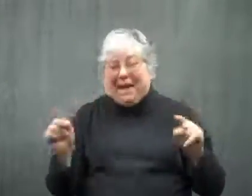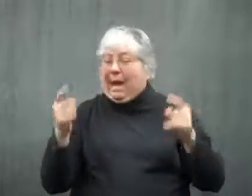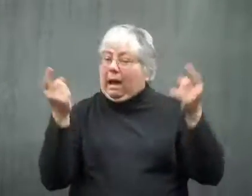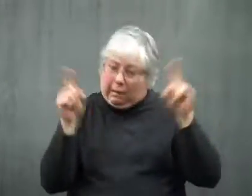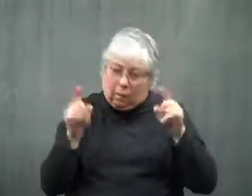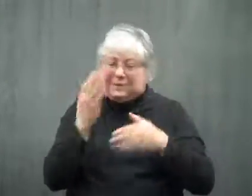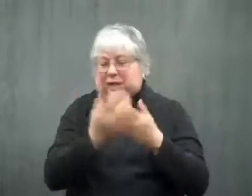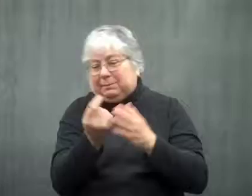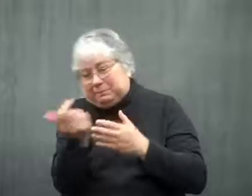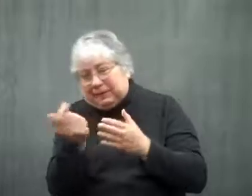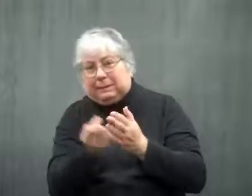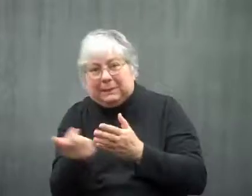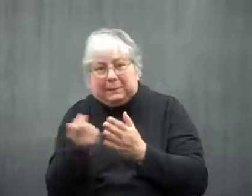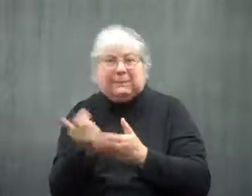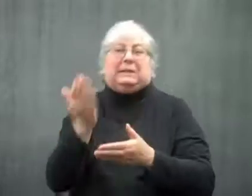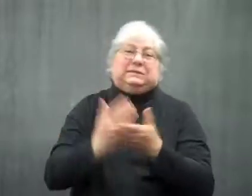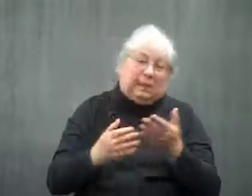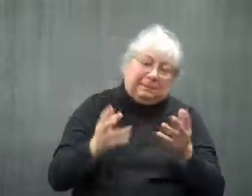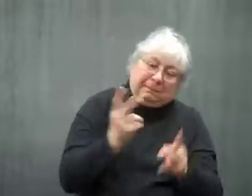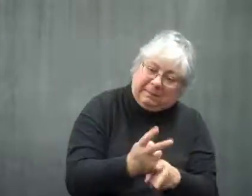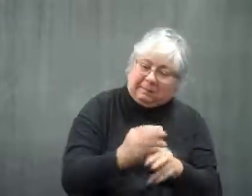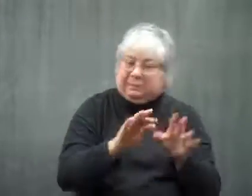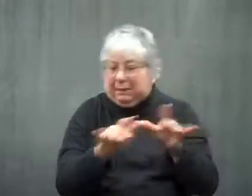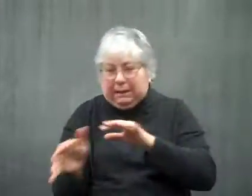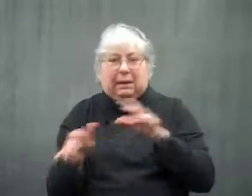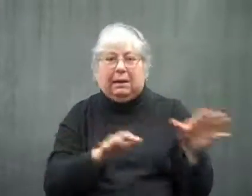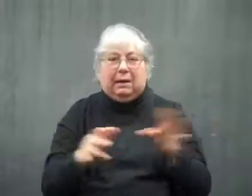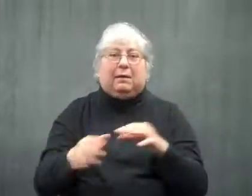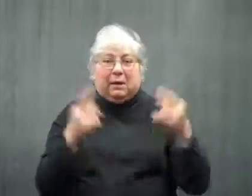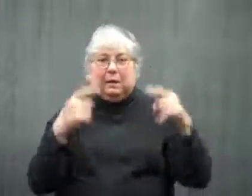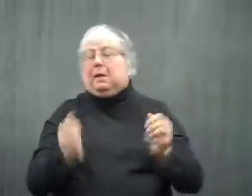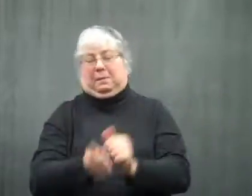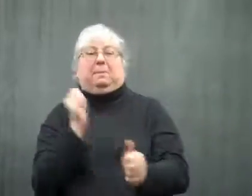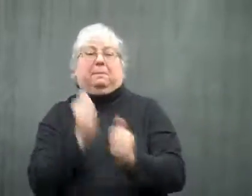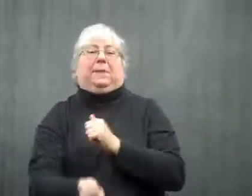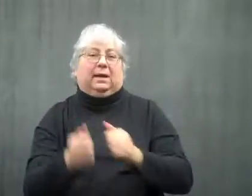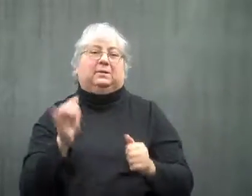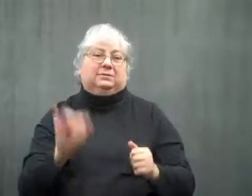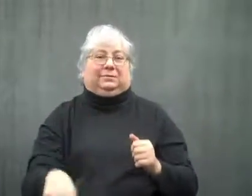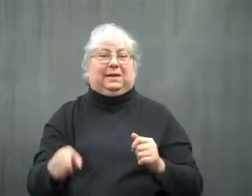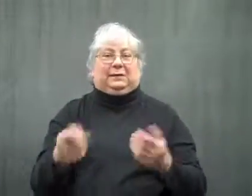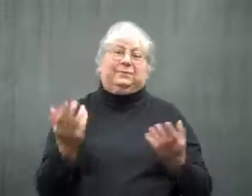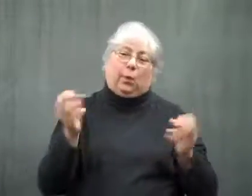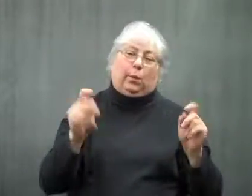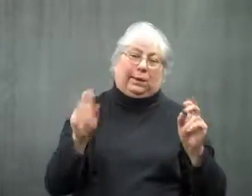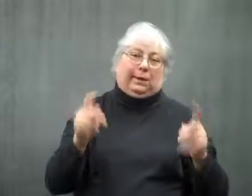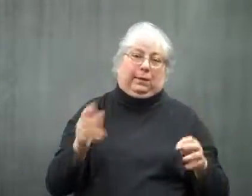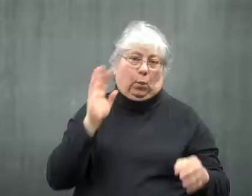They finally went through those, eliminated some and kept others to come to an agreement. They agreed to pass it.